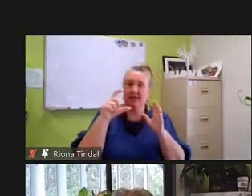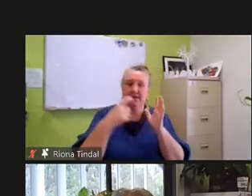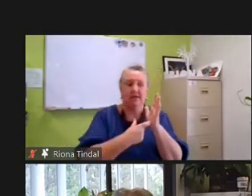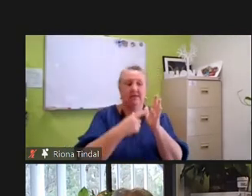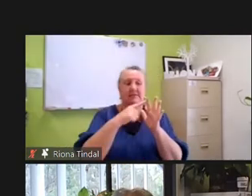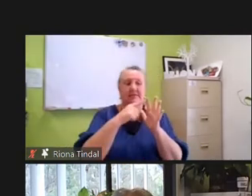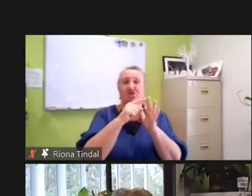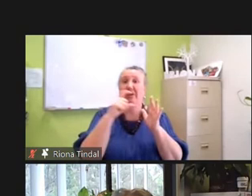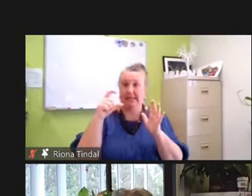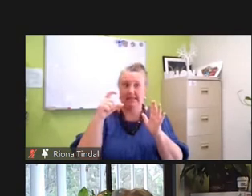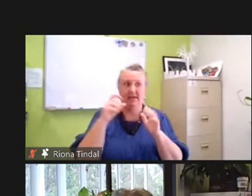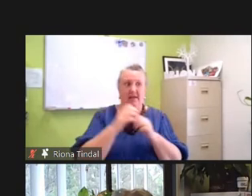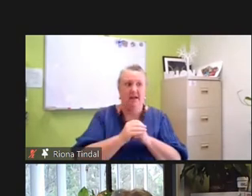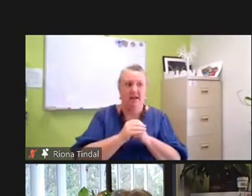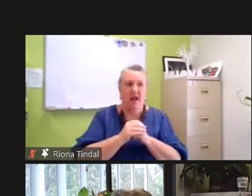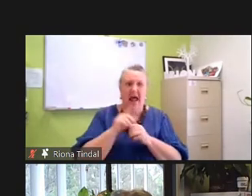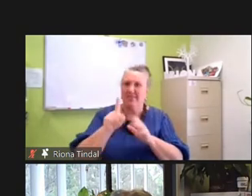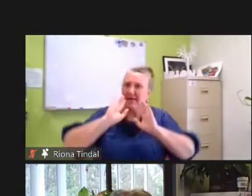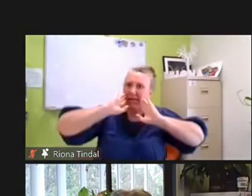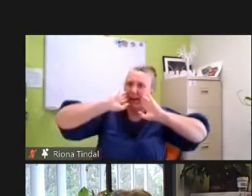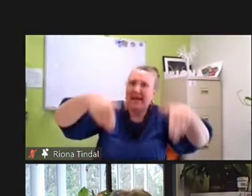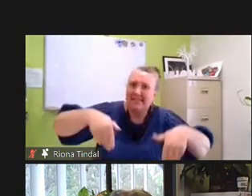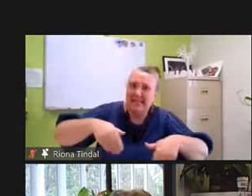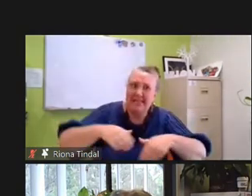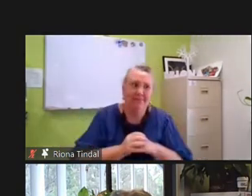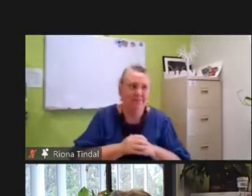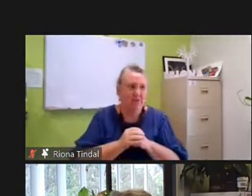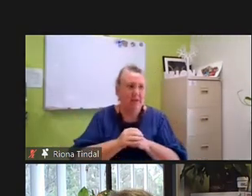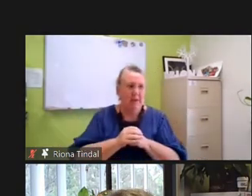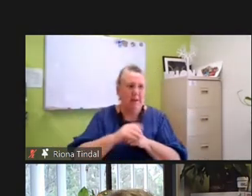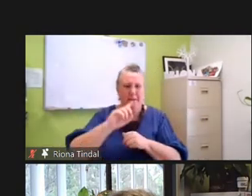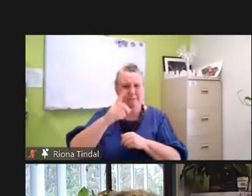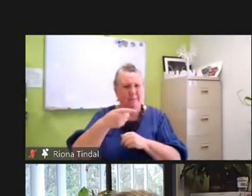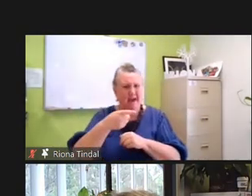originally in the purple shirt looking at Cedric and saying, "Oh, that's amazing.